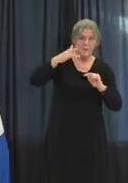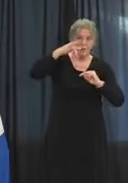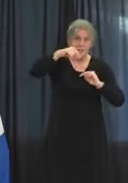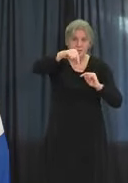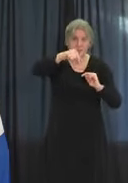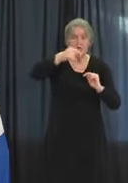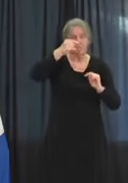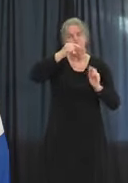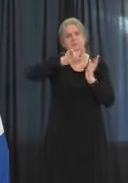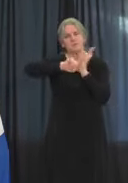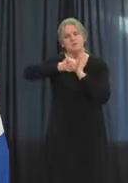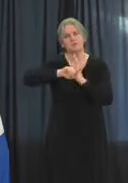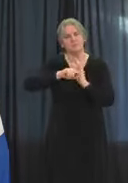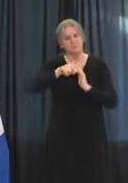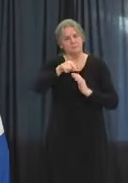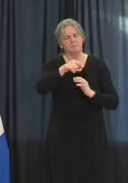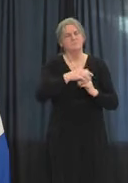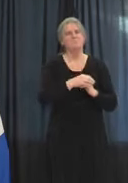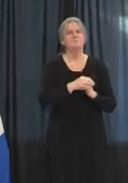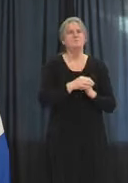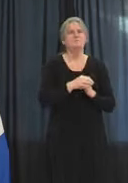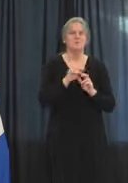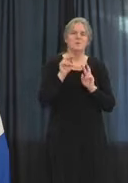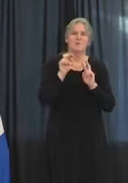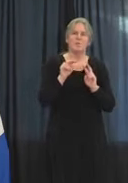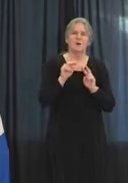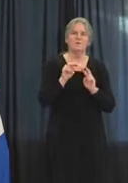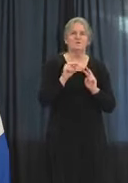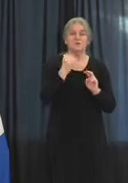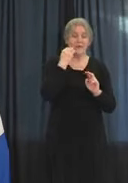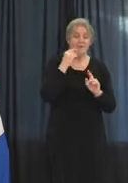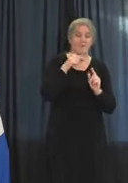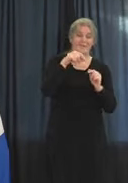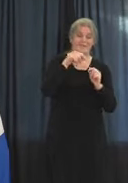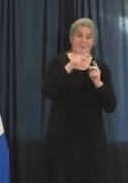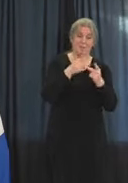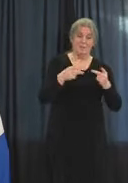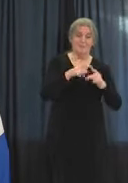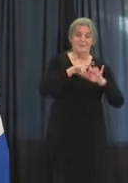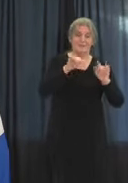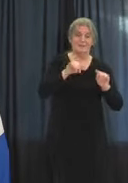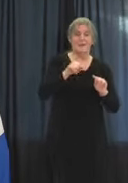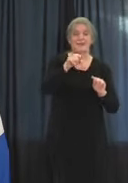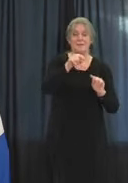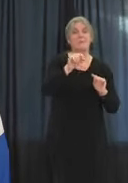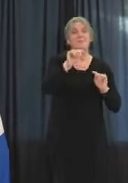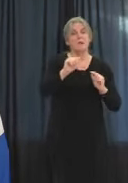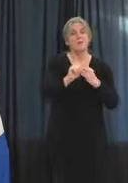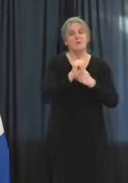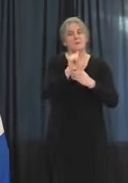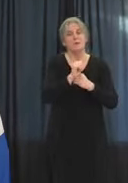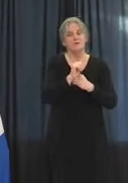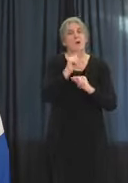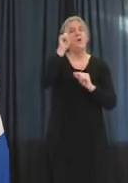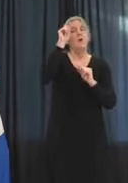that are deemed to be at some risk back albeit low, for